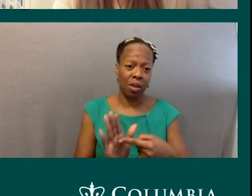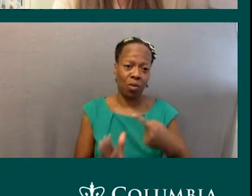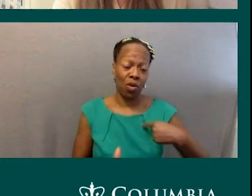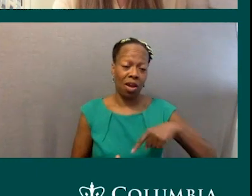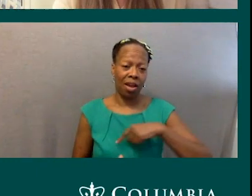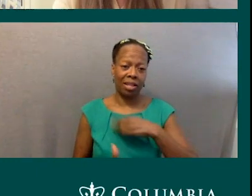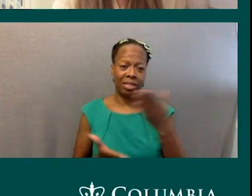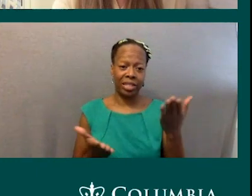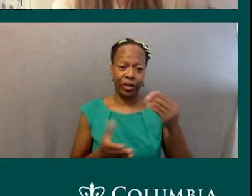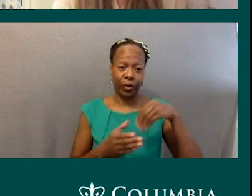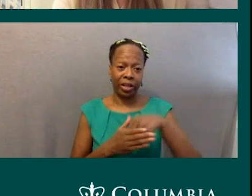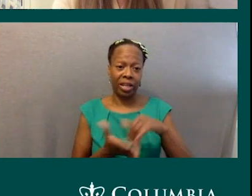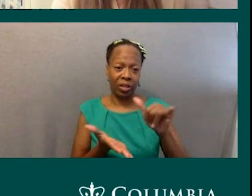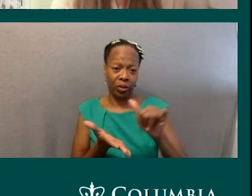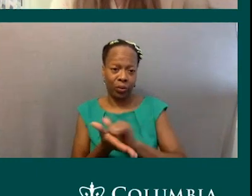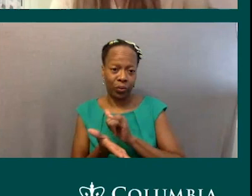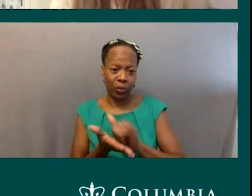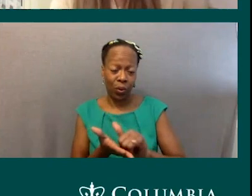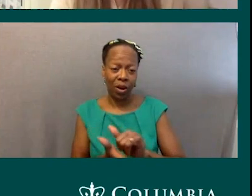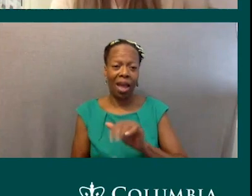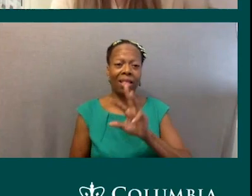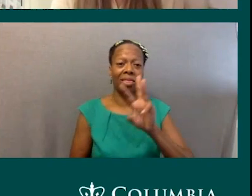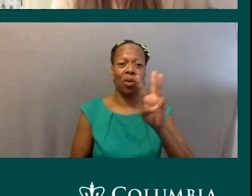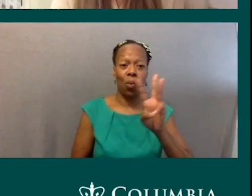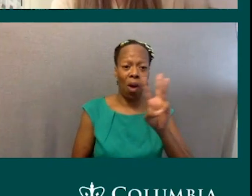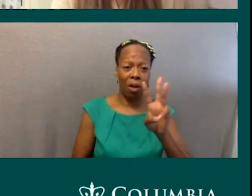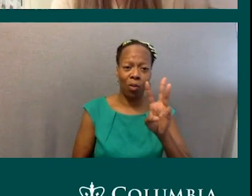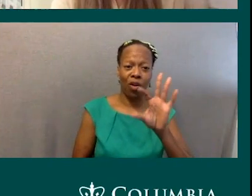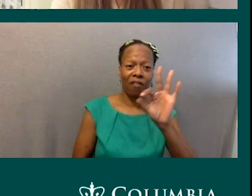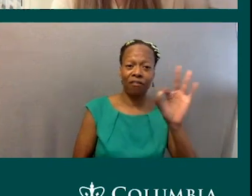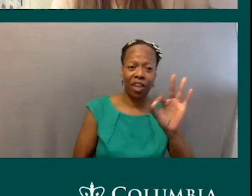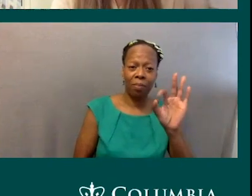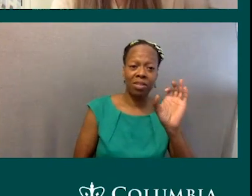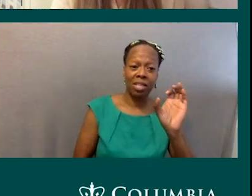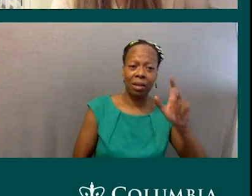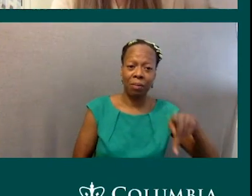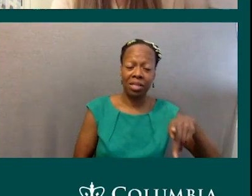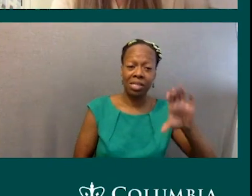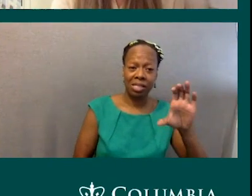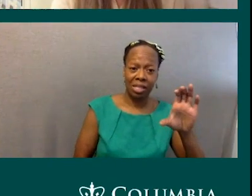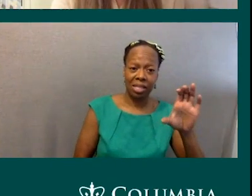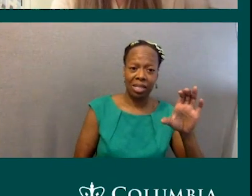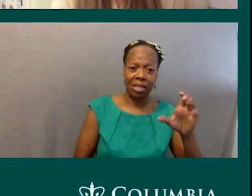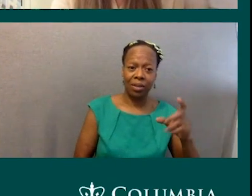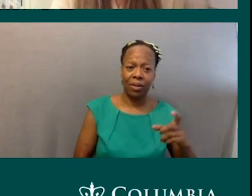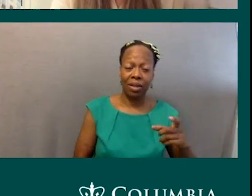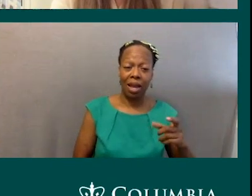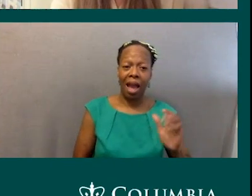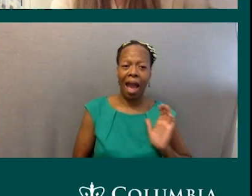at the Weinberg Family CP Center or other CP centers can often be accessed.